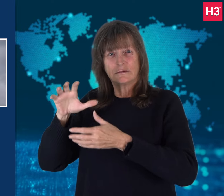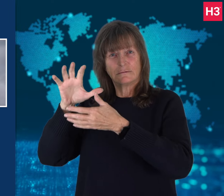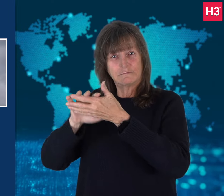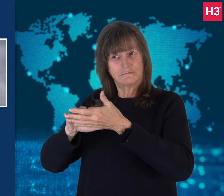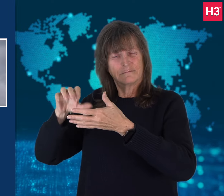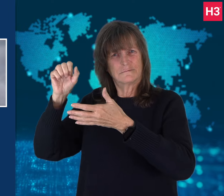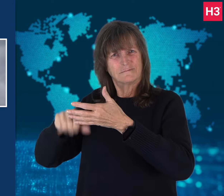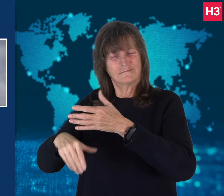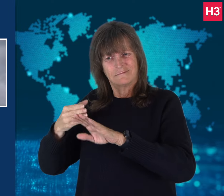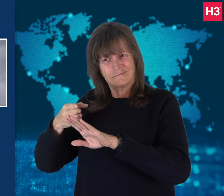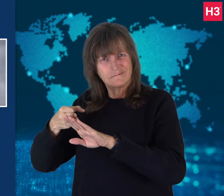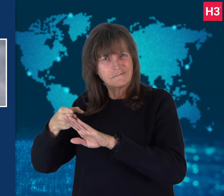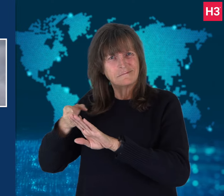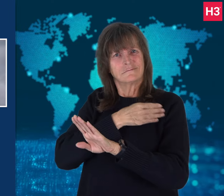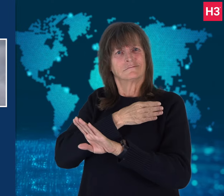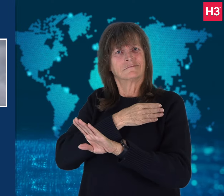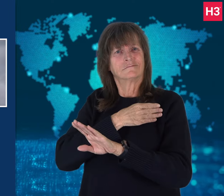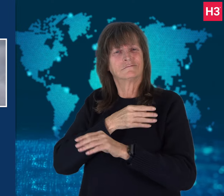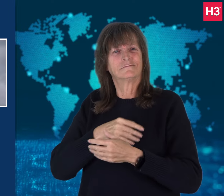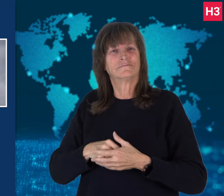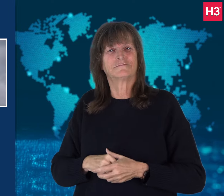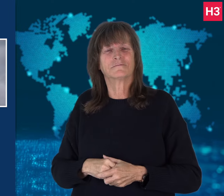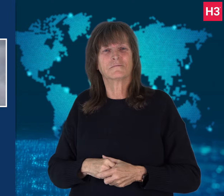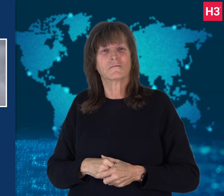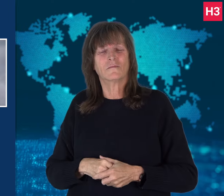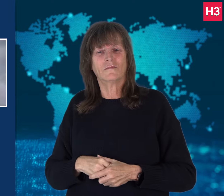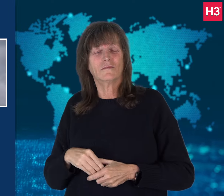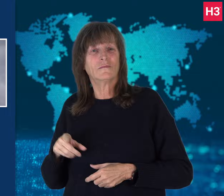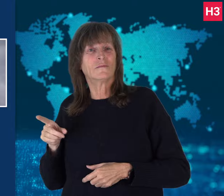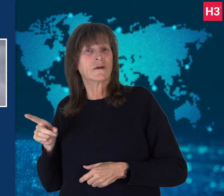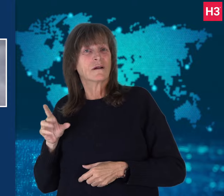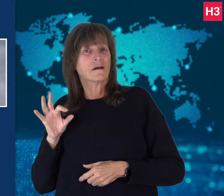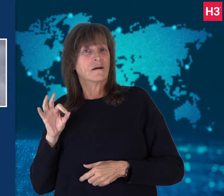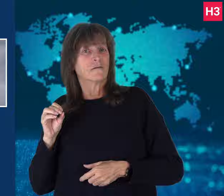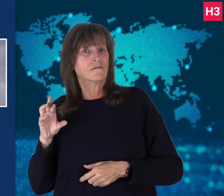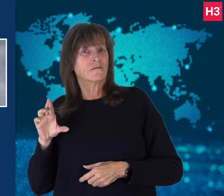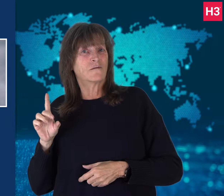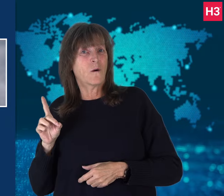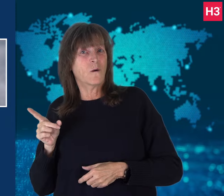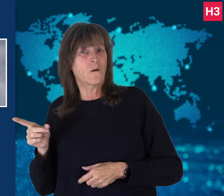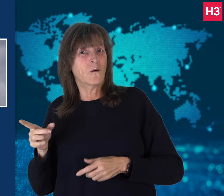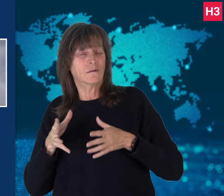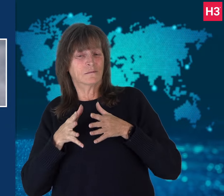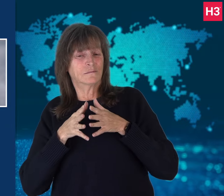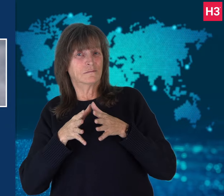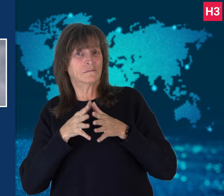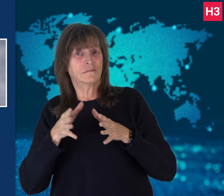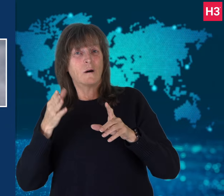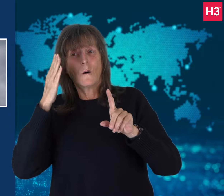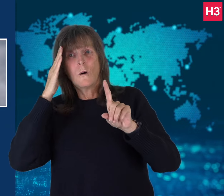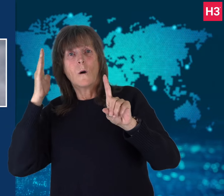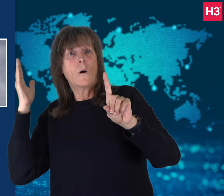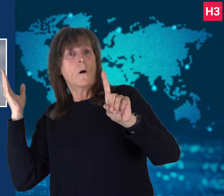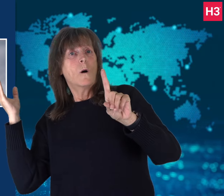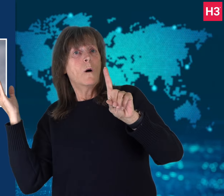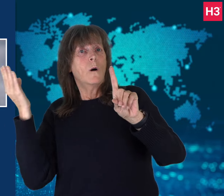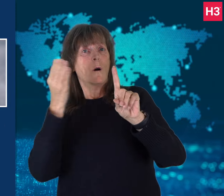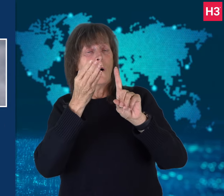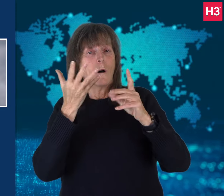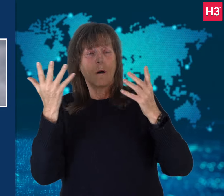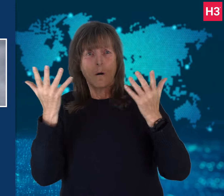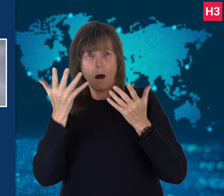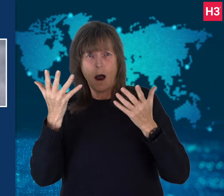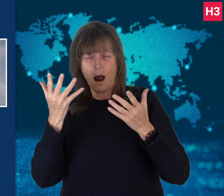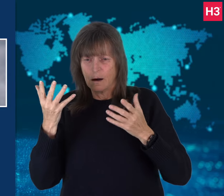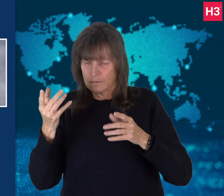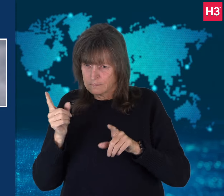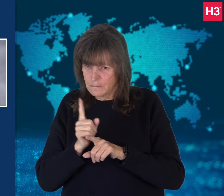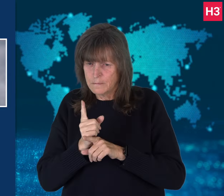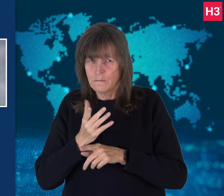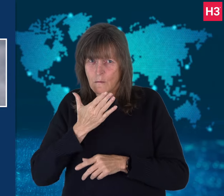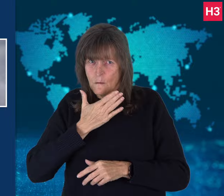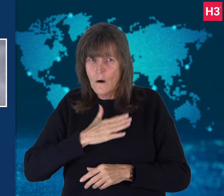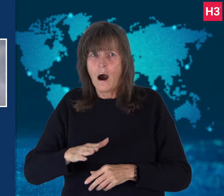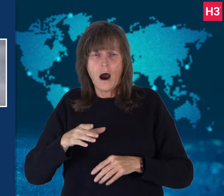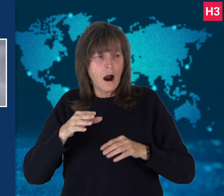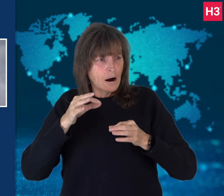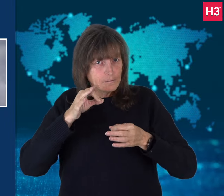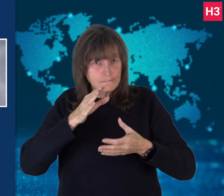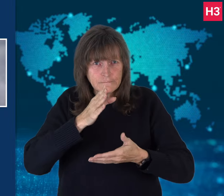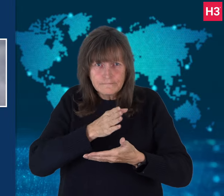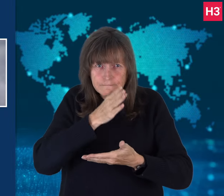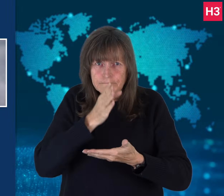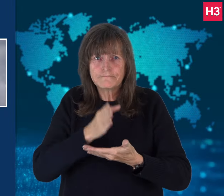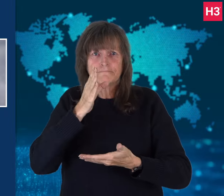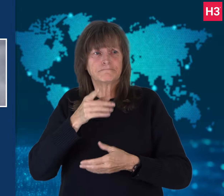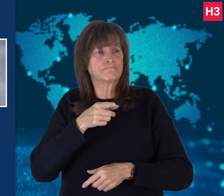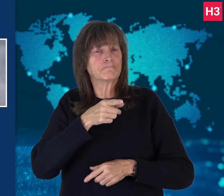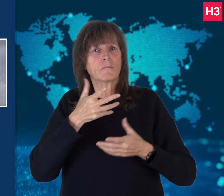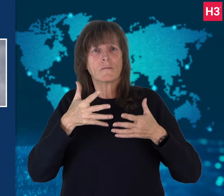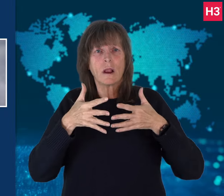the ad should have been removed sooner. Ford said the goal was